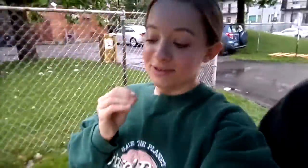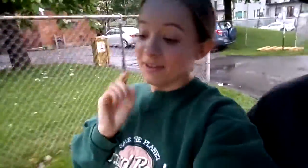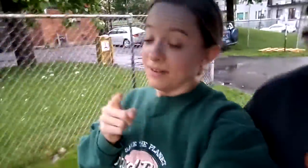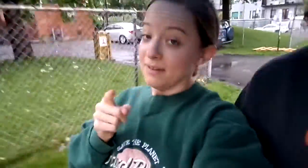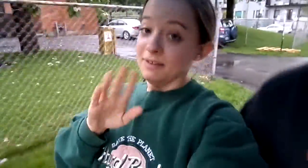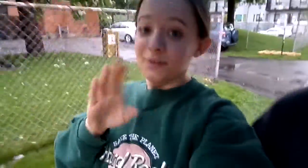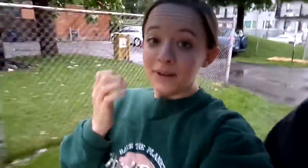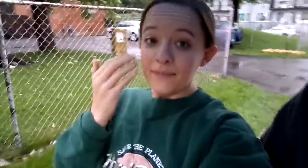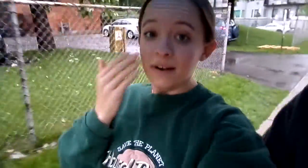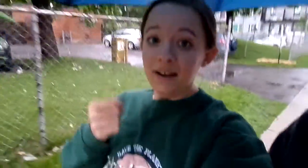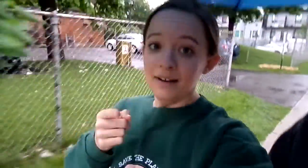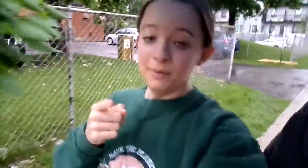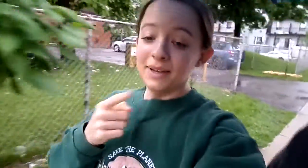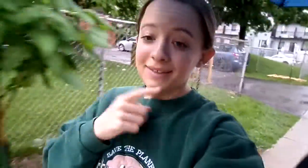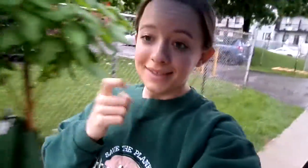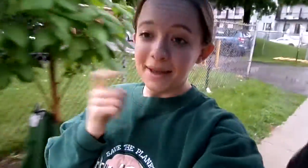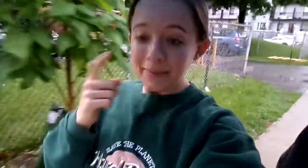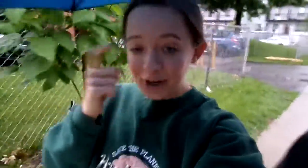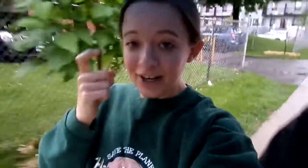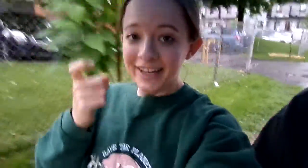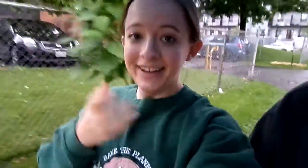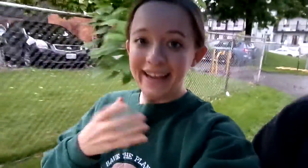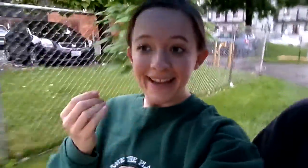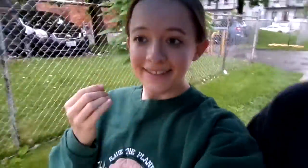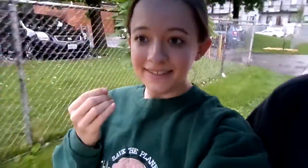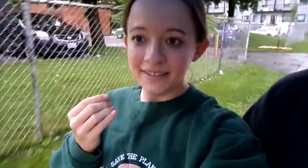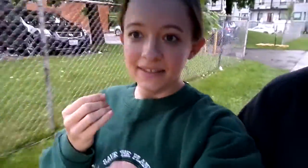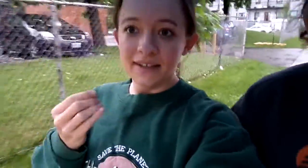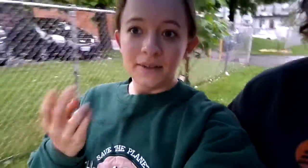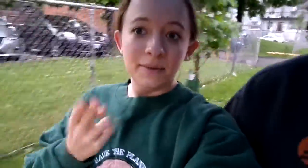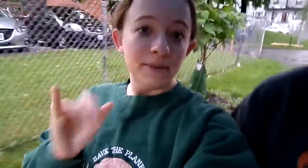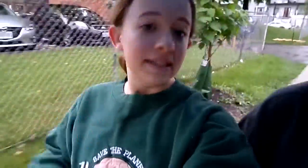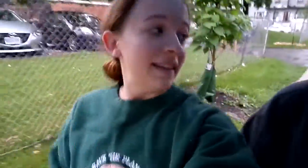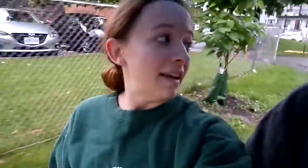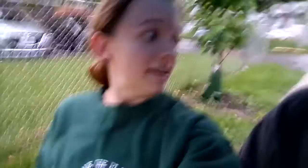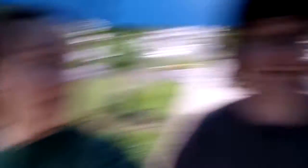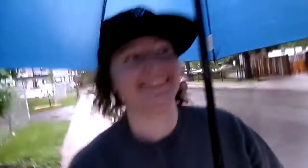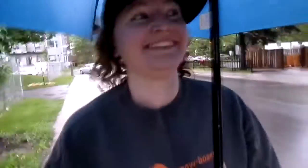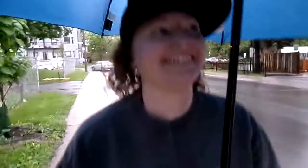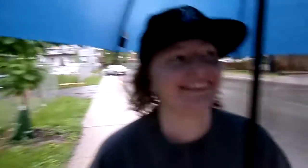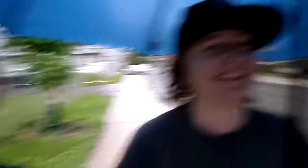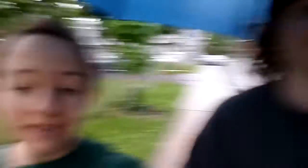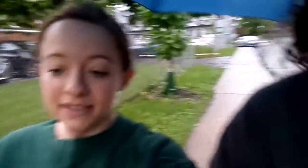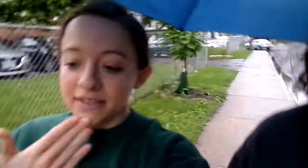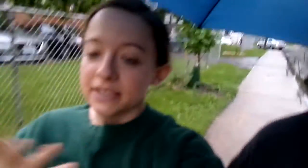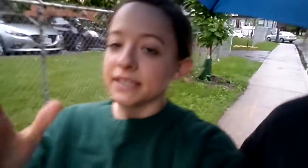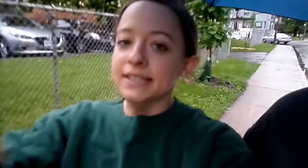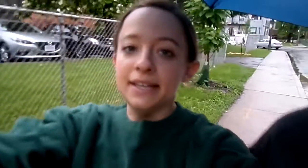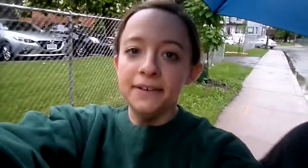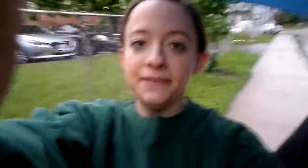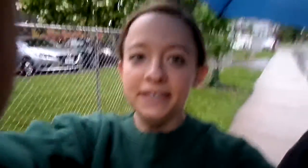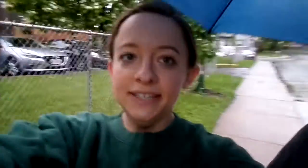So you never know. It's summer and we used that. Good stuff.